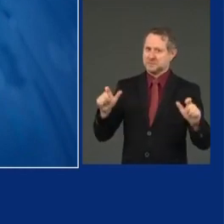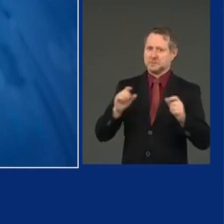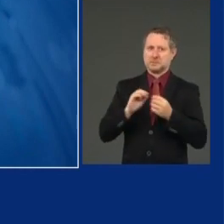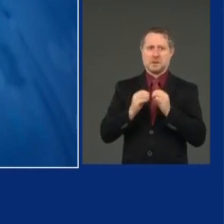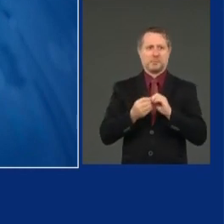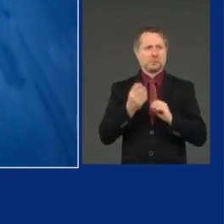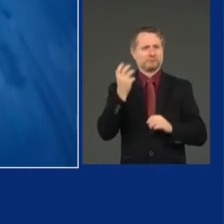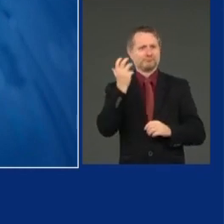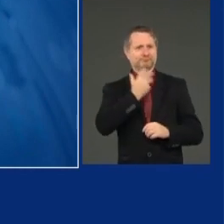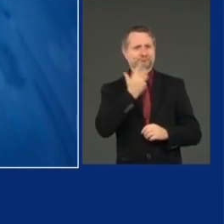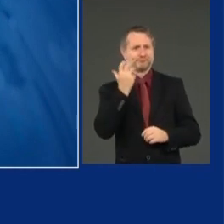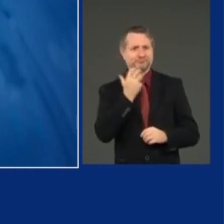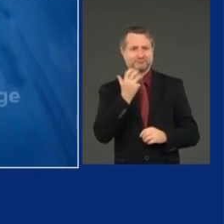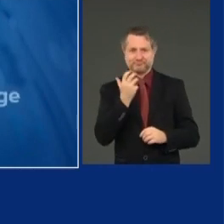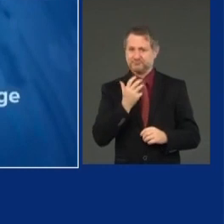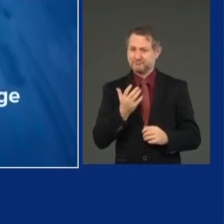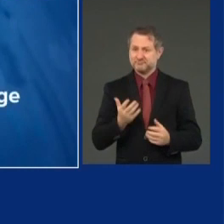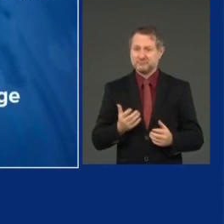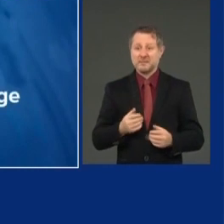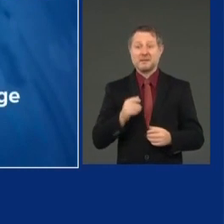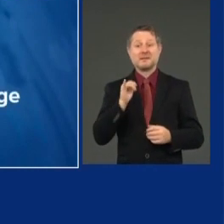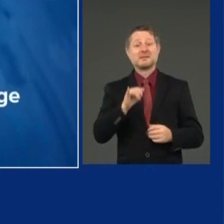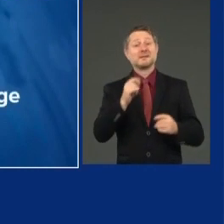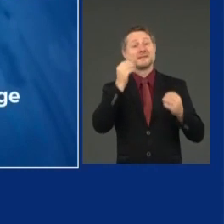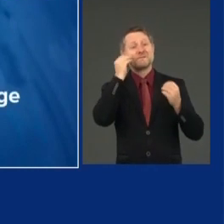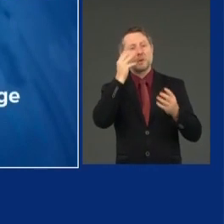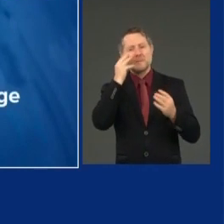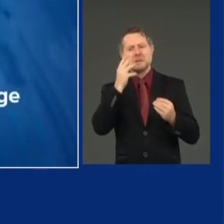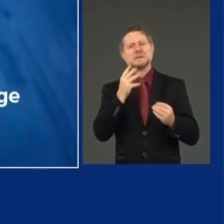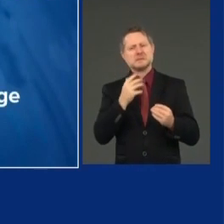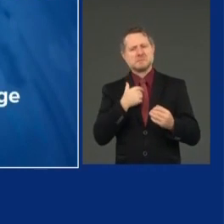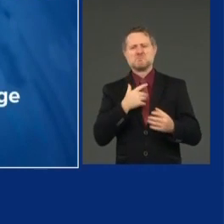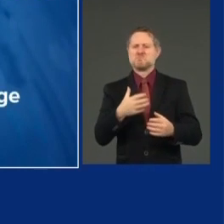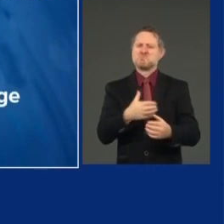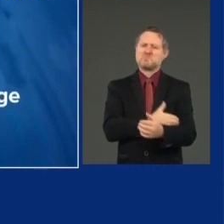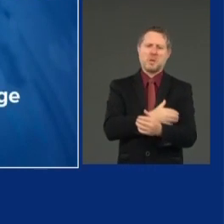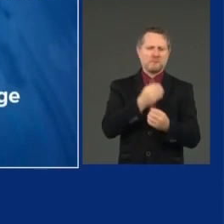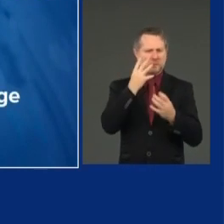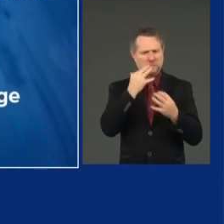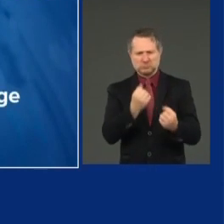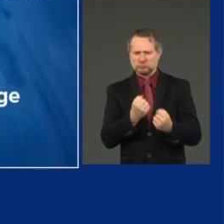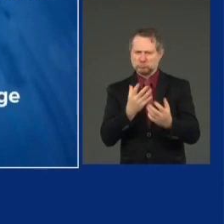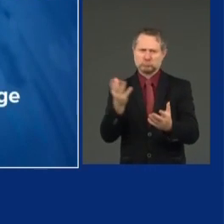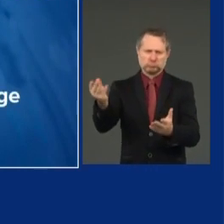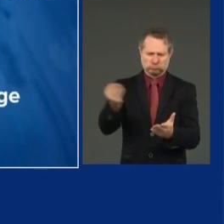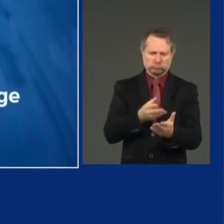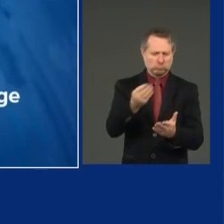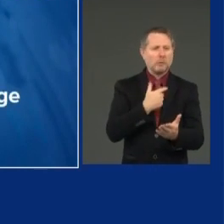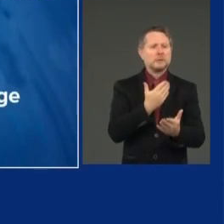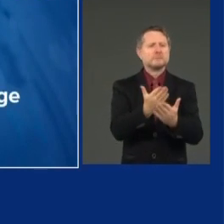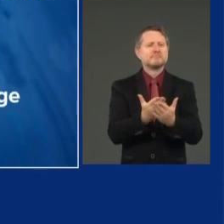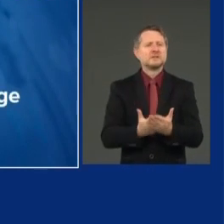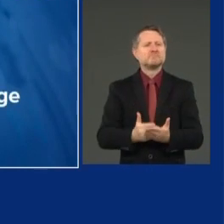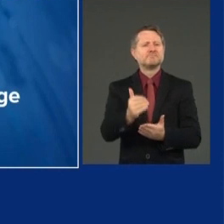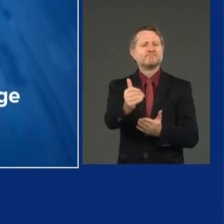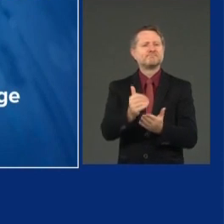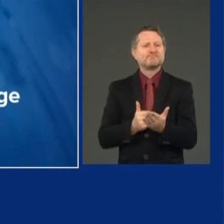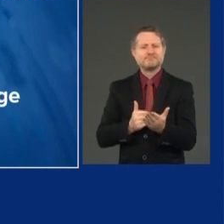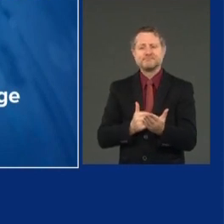WE HAVE BACK ABOUT 8,000 TESTS, WHICH IS A VERY LARGE SAMPLE.